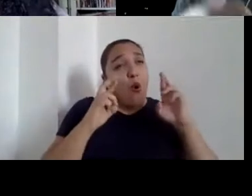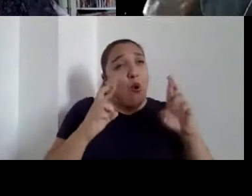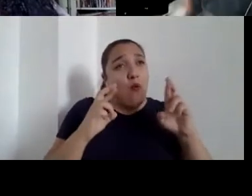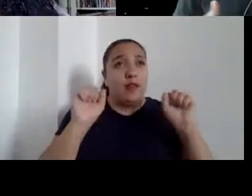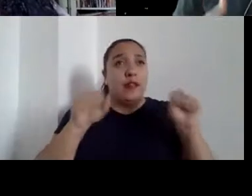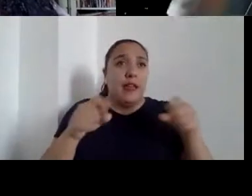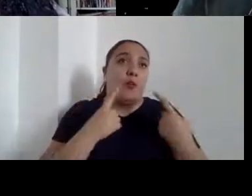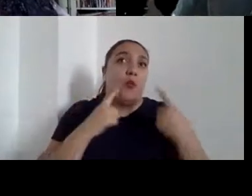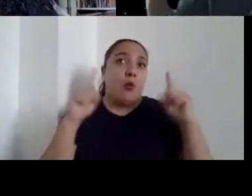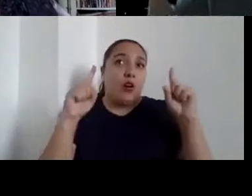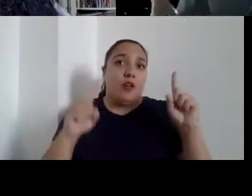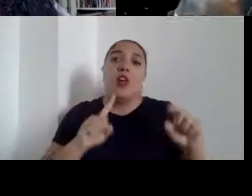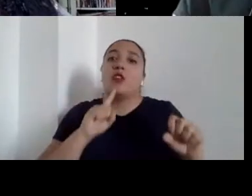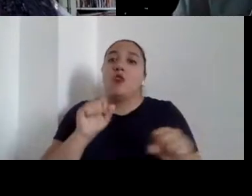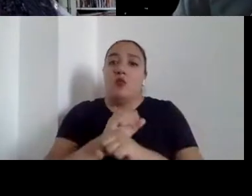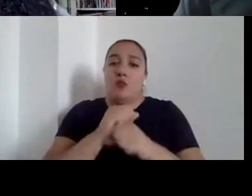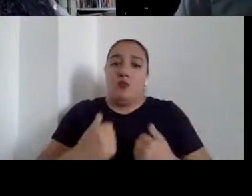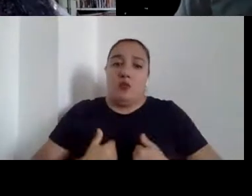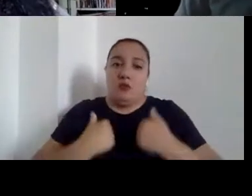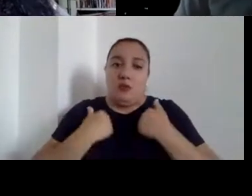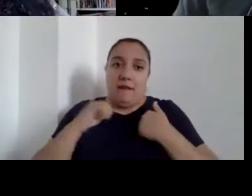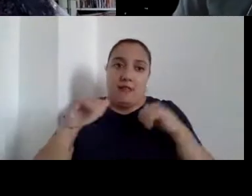hope. >> GABRI CHRISTA: I'm sorry. I wanted